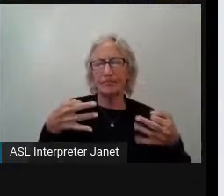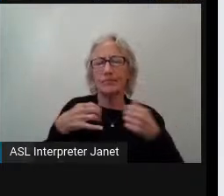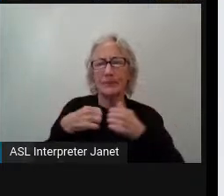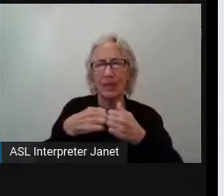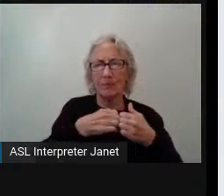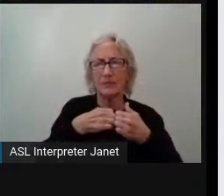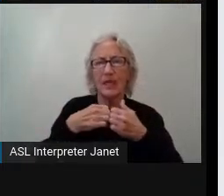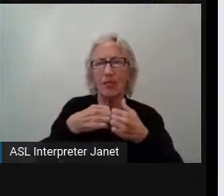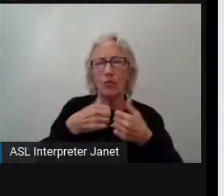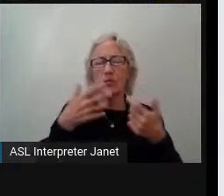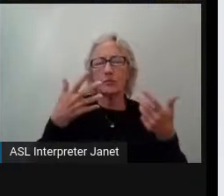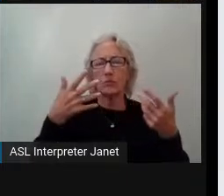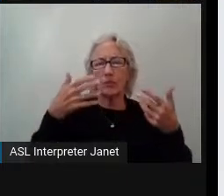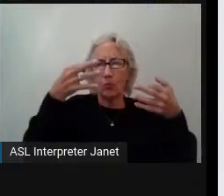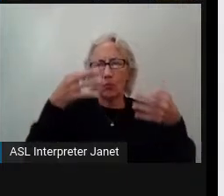So that was the first decision.